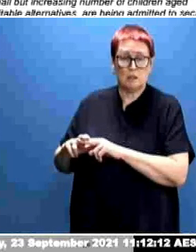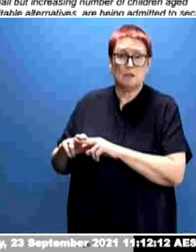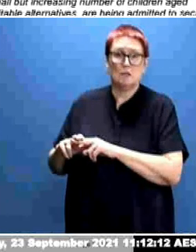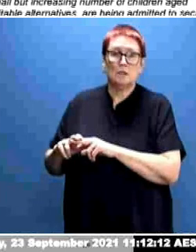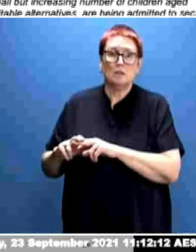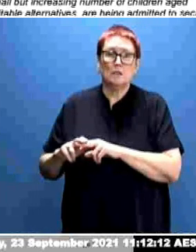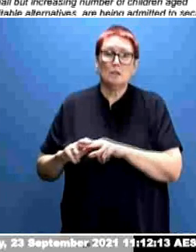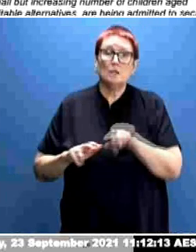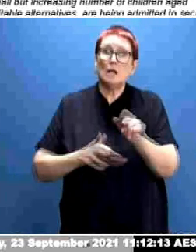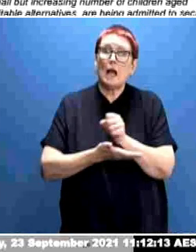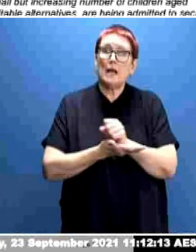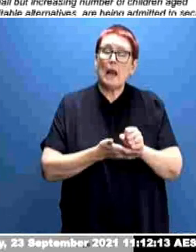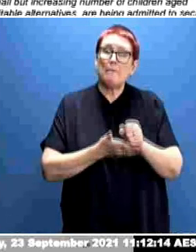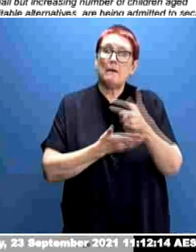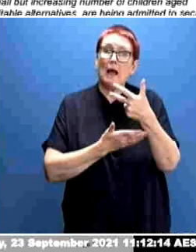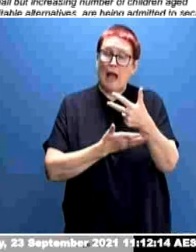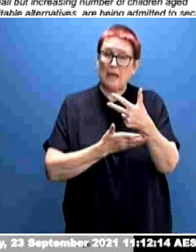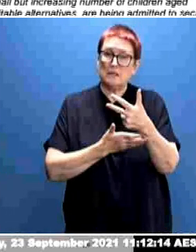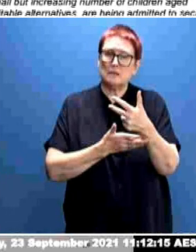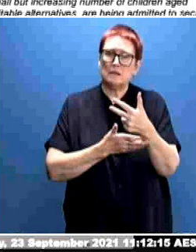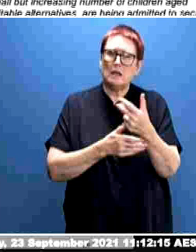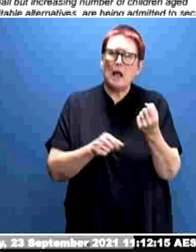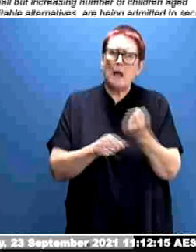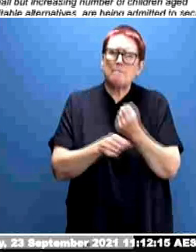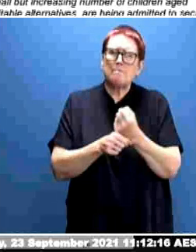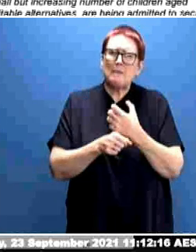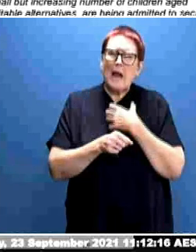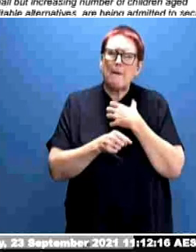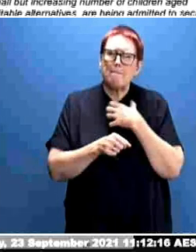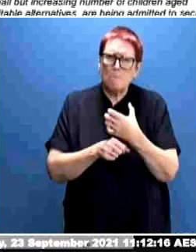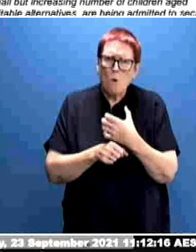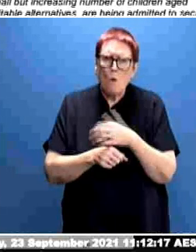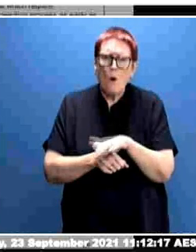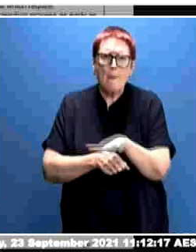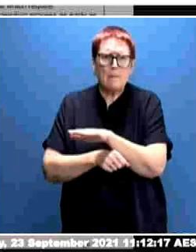Here at 8: Additional high support placements be made available to facility a staged or 'step-down' approach